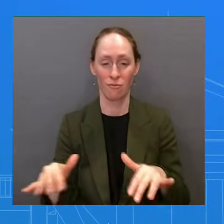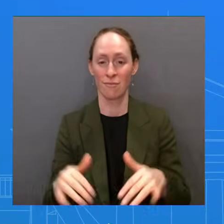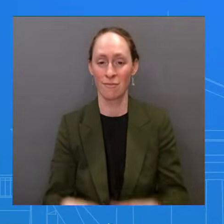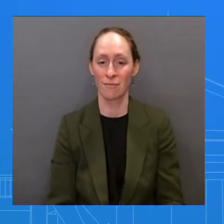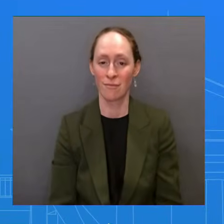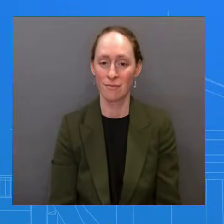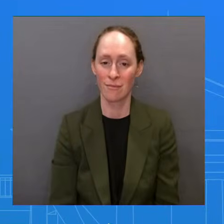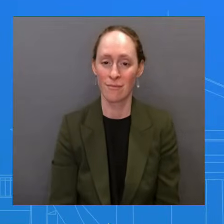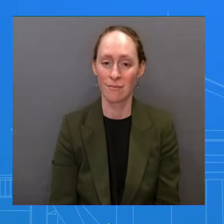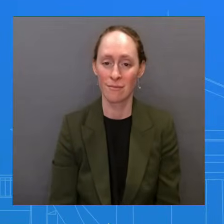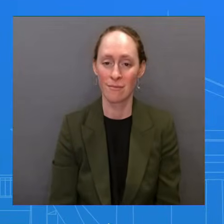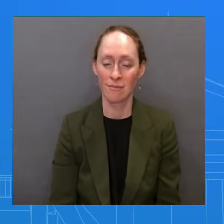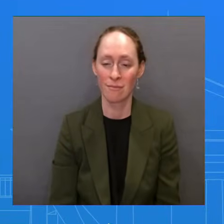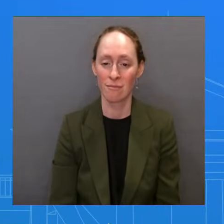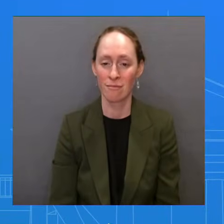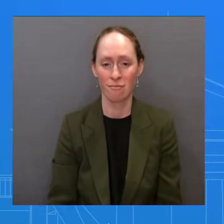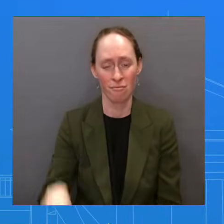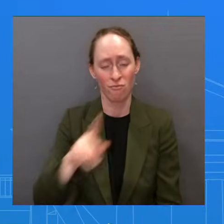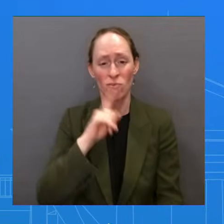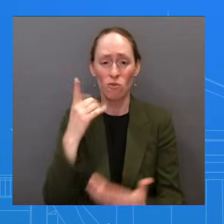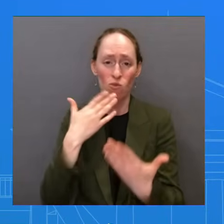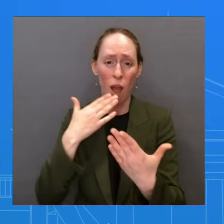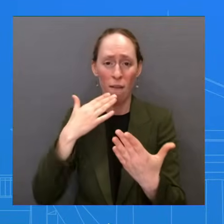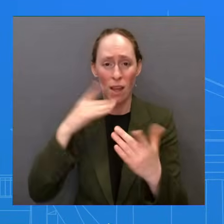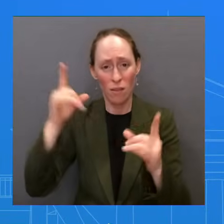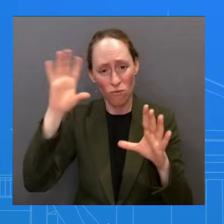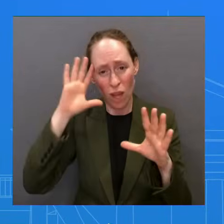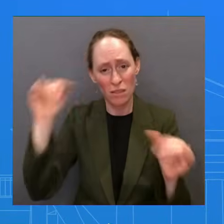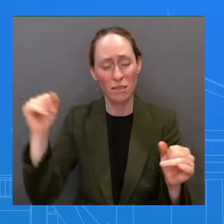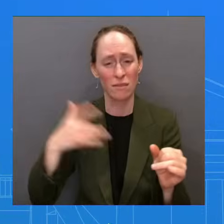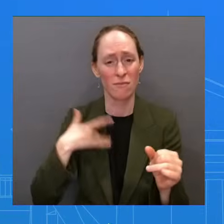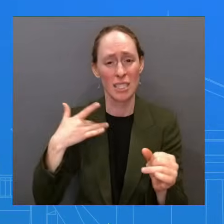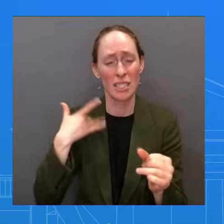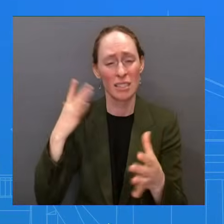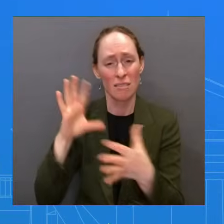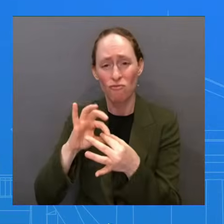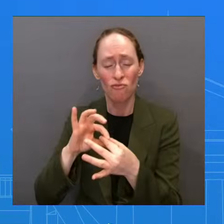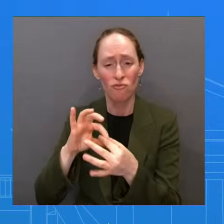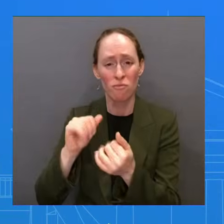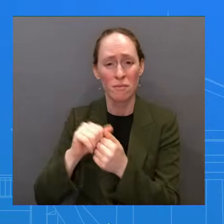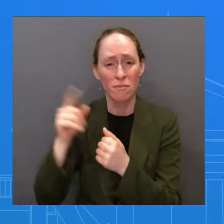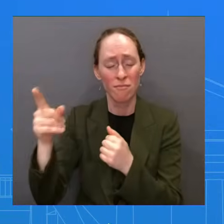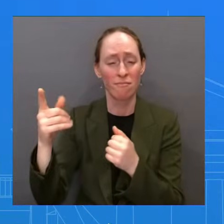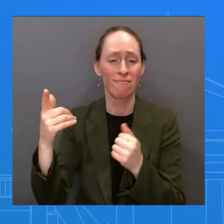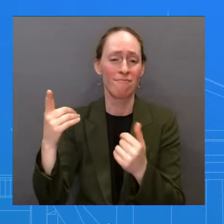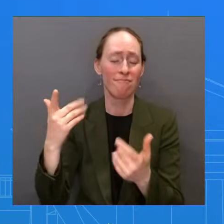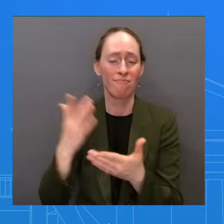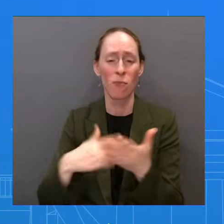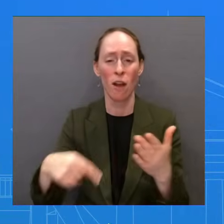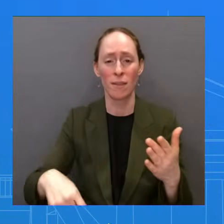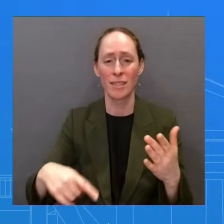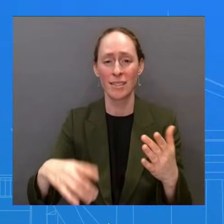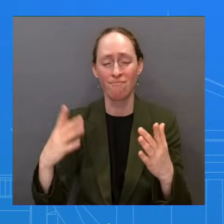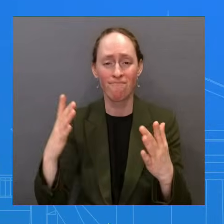So, it was a celebration that was -- you know, that was -- I was in the room.